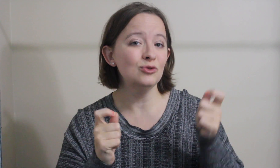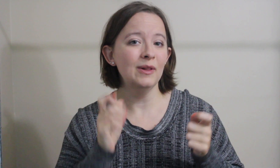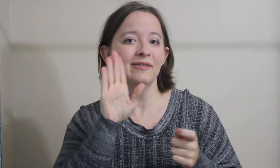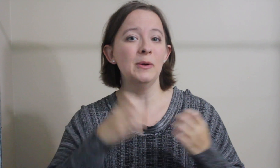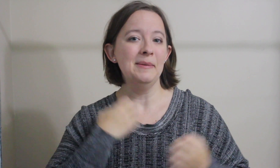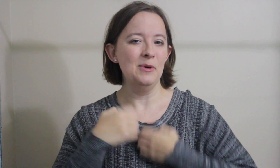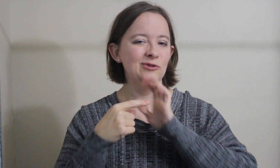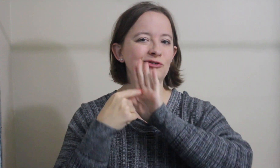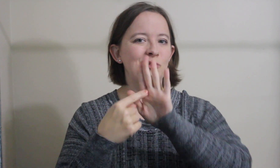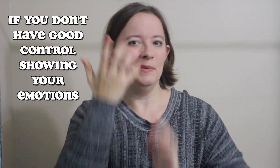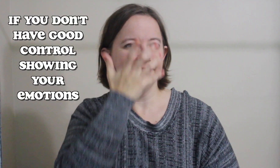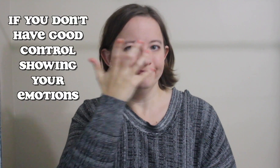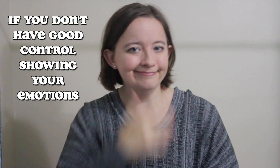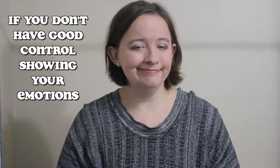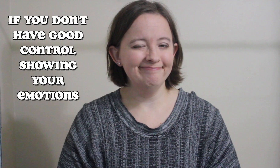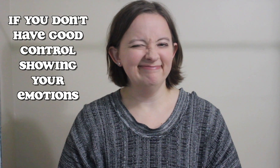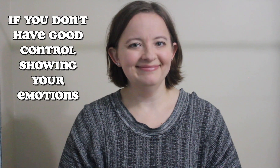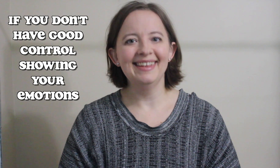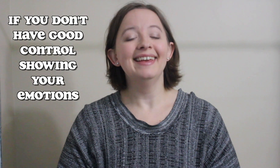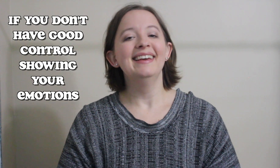If you don't have good control of showing your emotions.